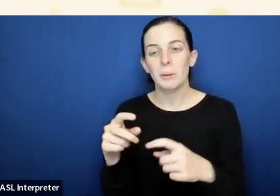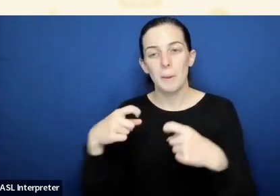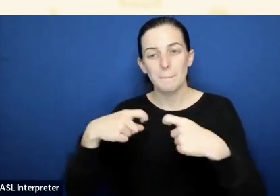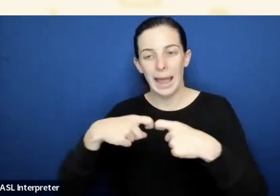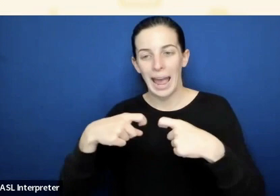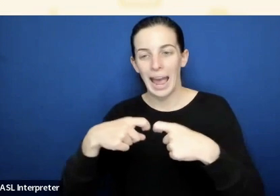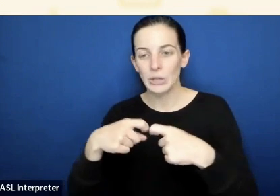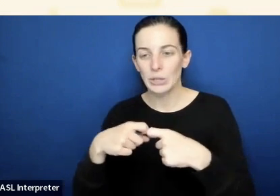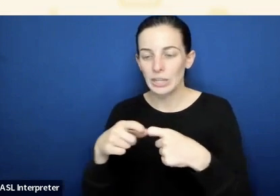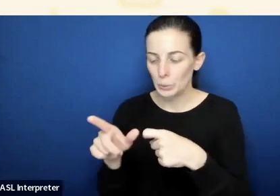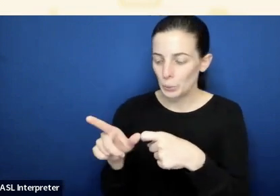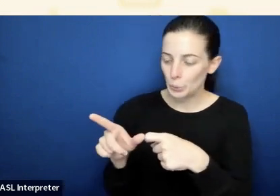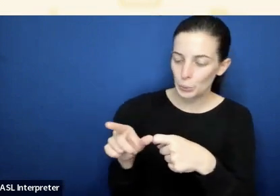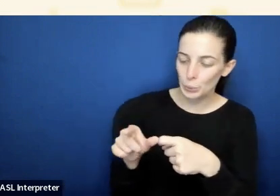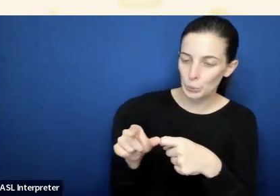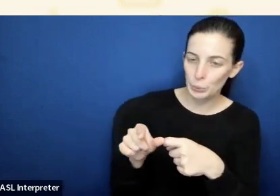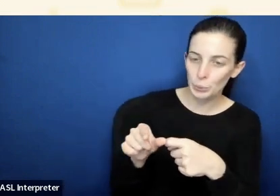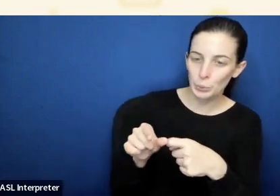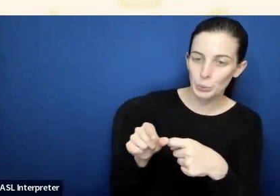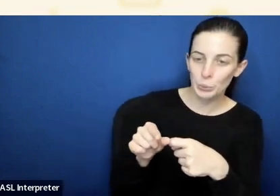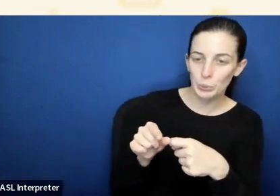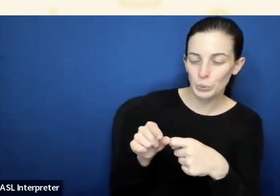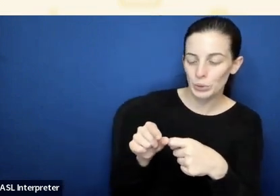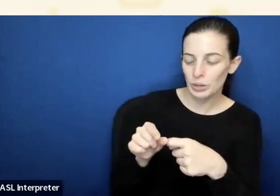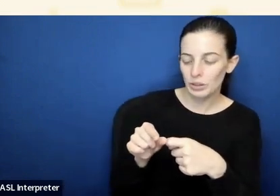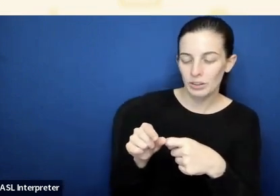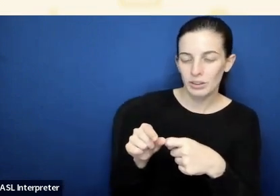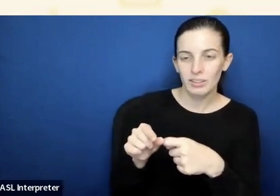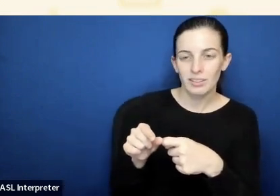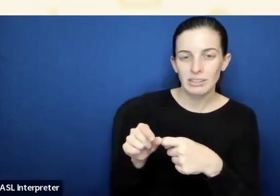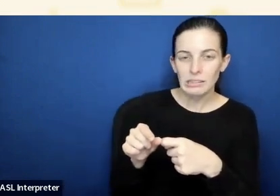So you have to be very careful of what are you doing